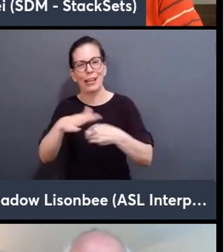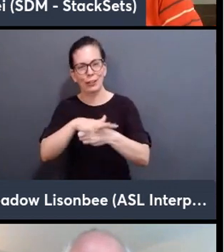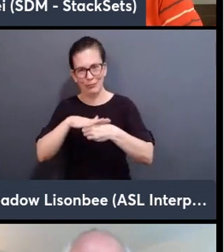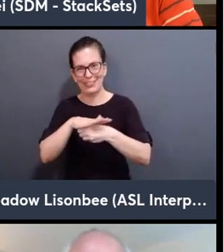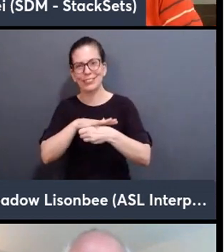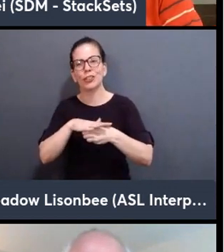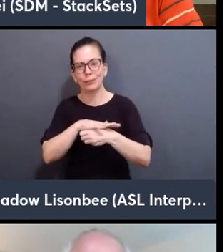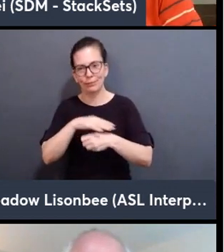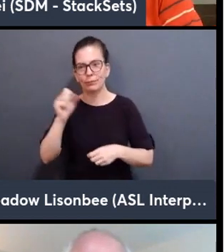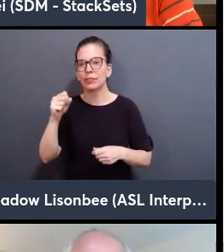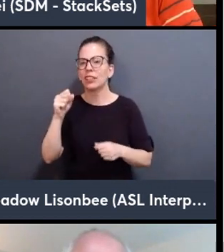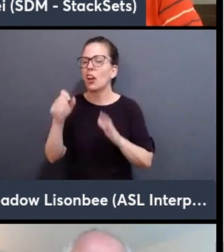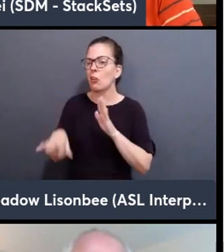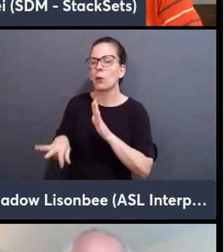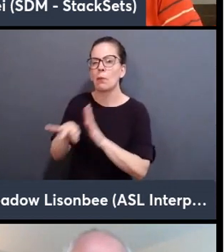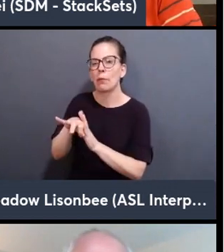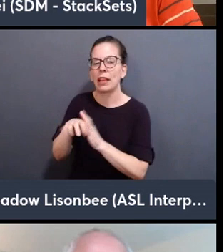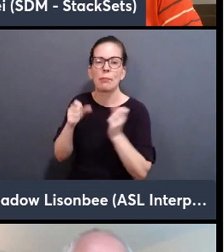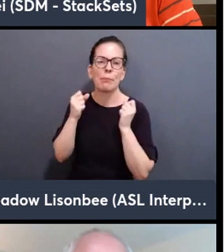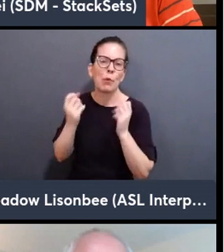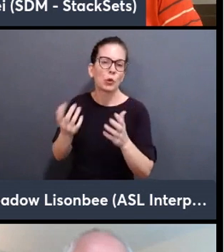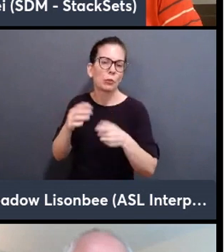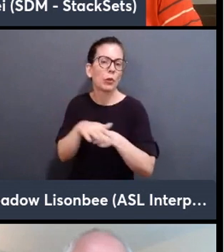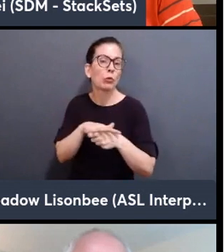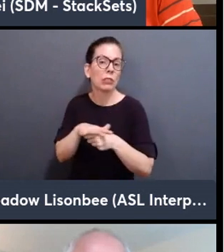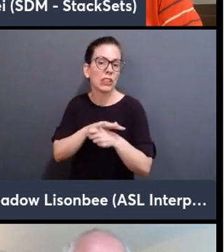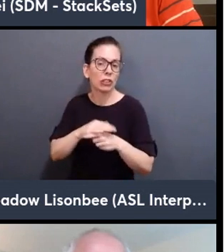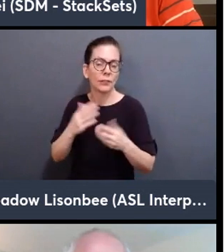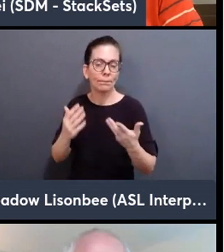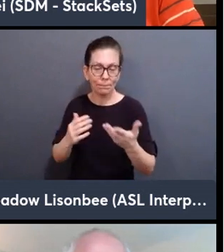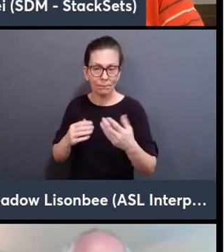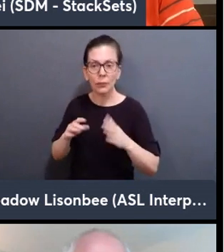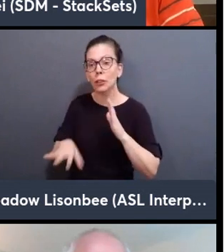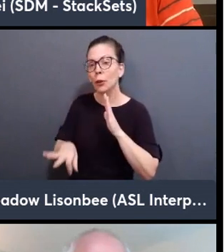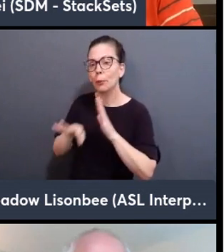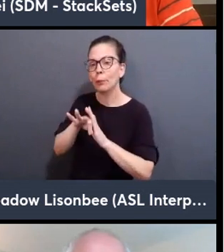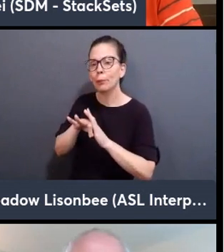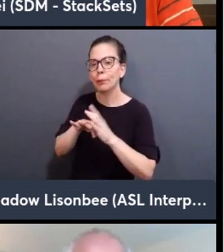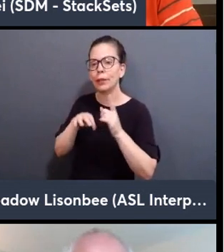So let's select multiple regions because that is the advantage for StackSets.